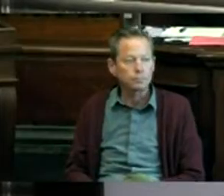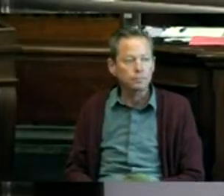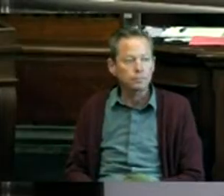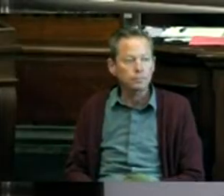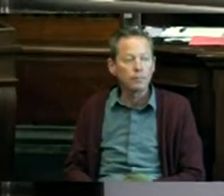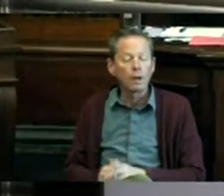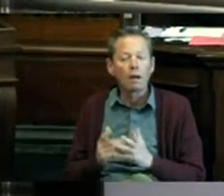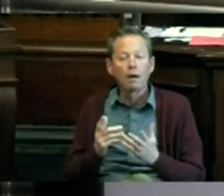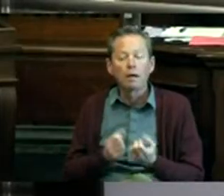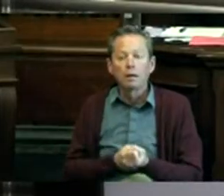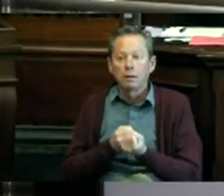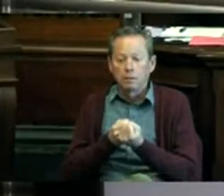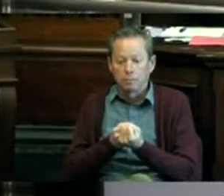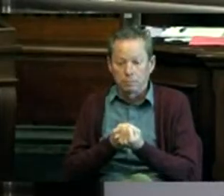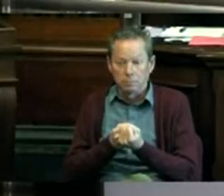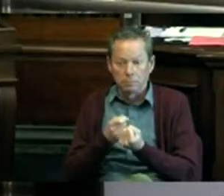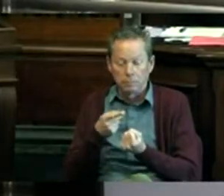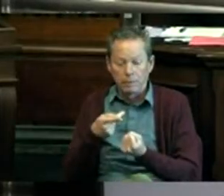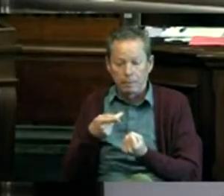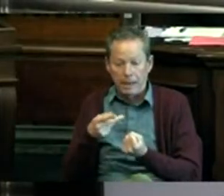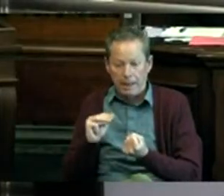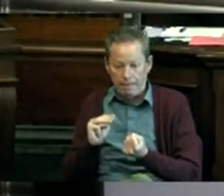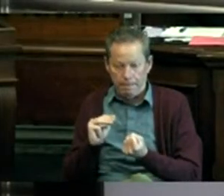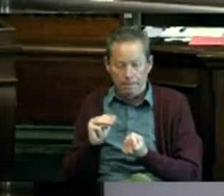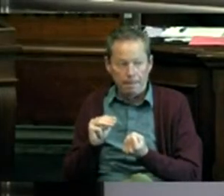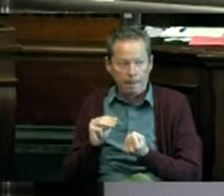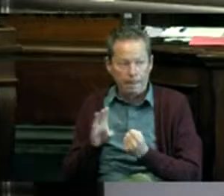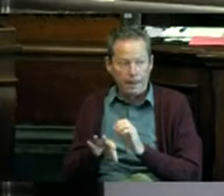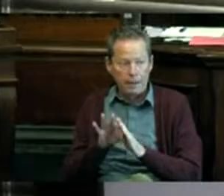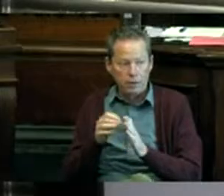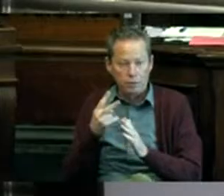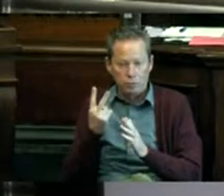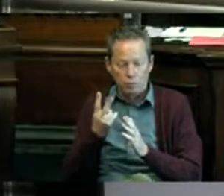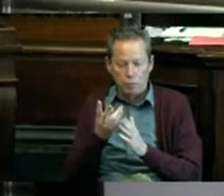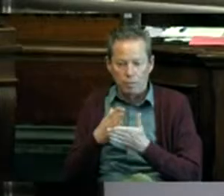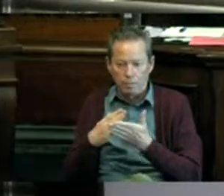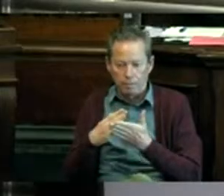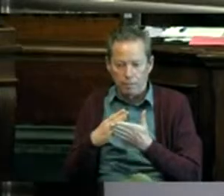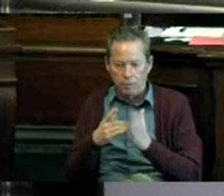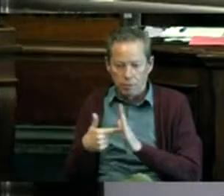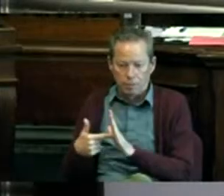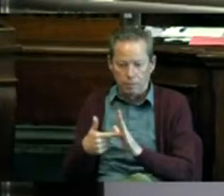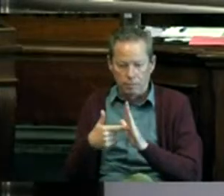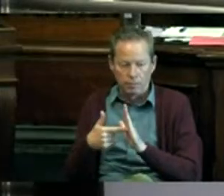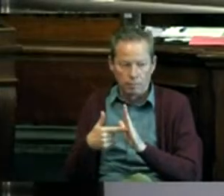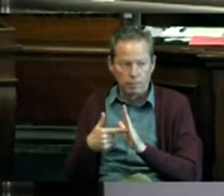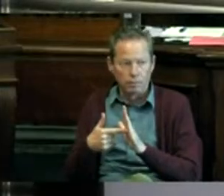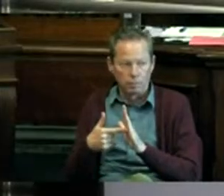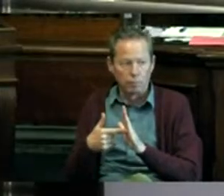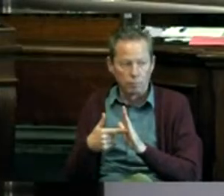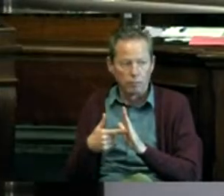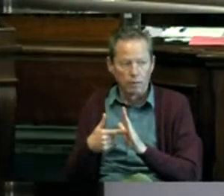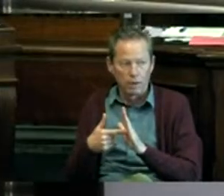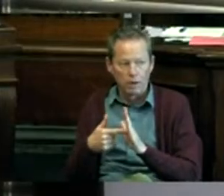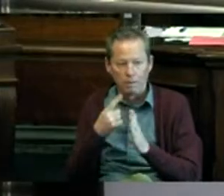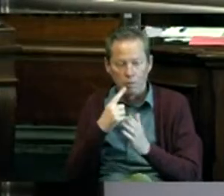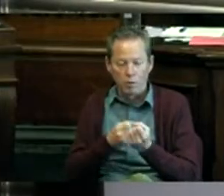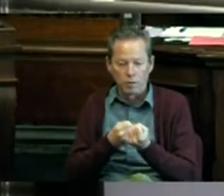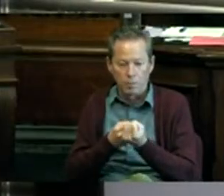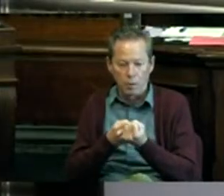we have optimized operations.